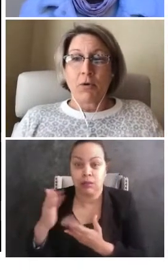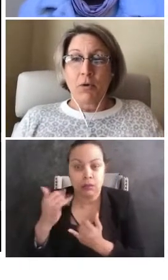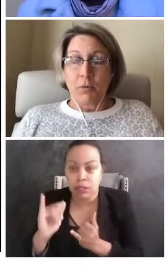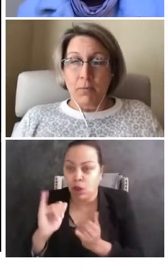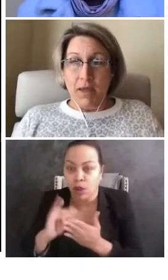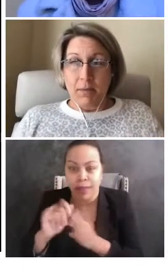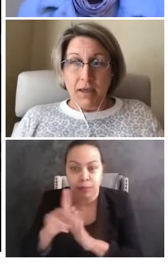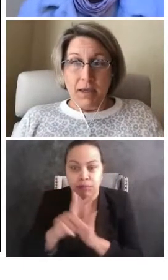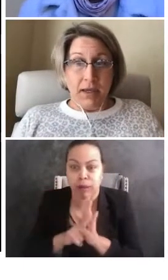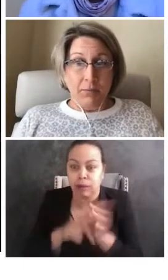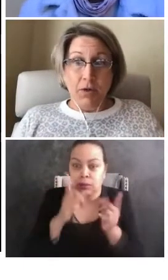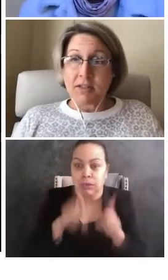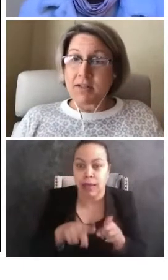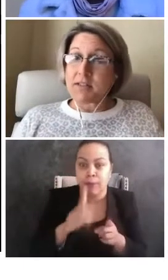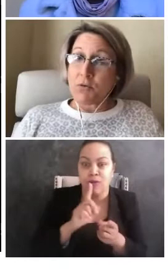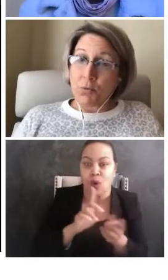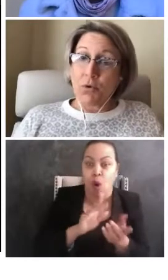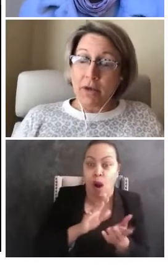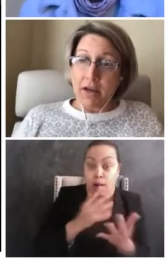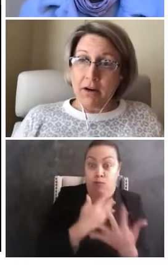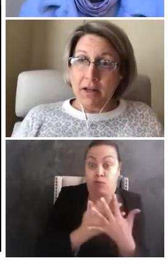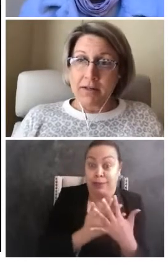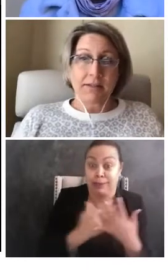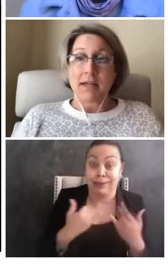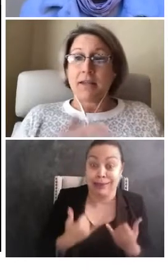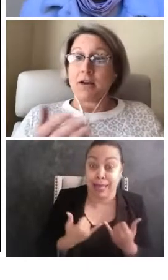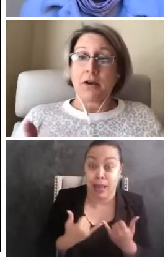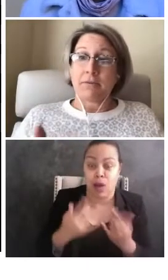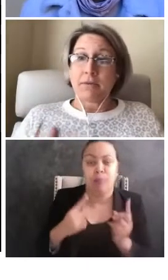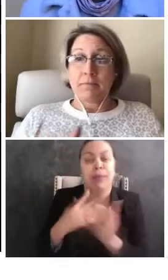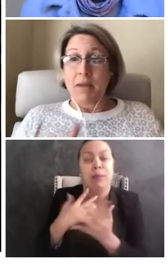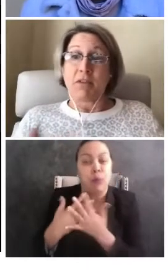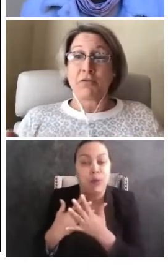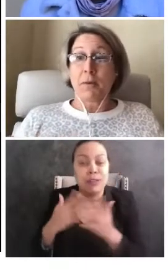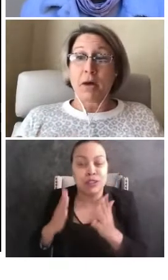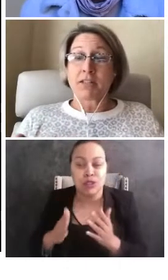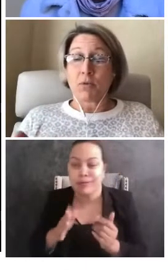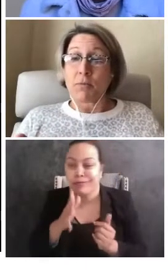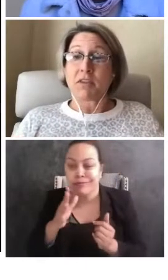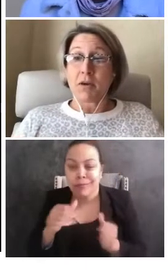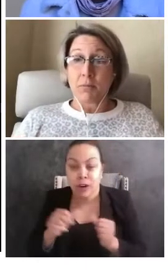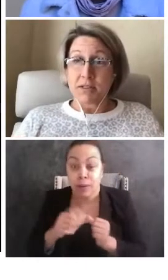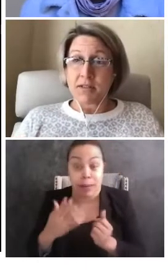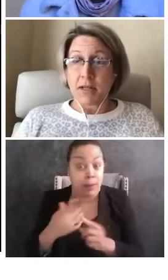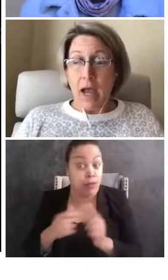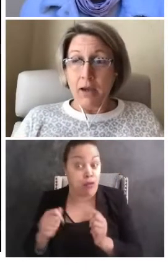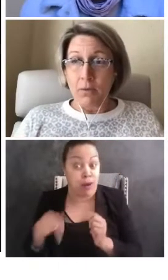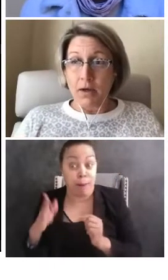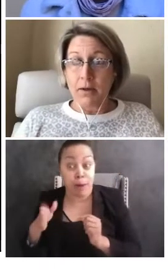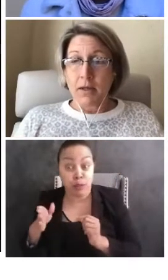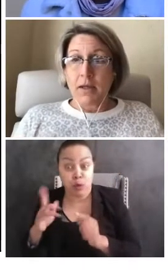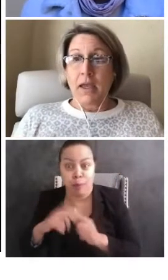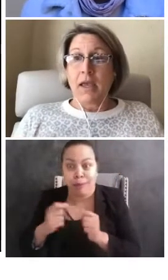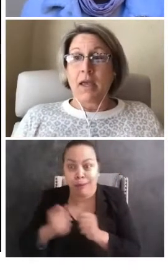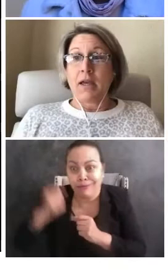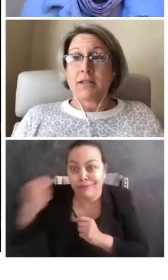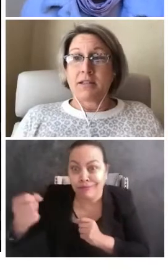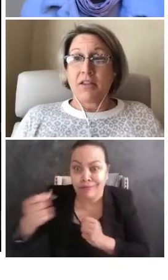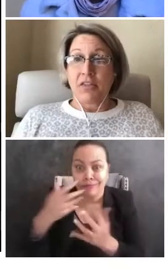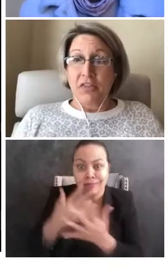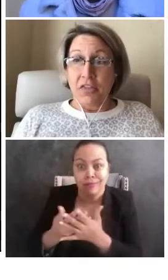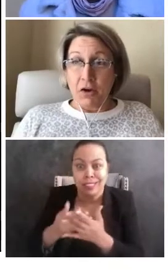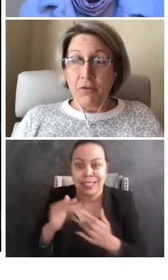People in rural areas may be from Baltimore but they're imprisoned in Iowa, so their vote